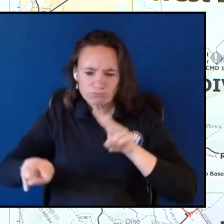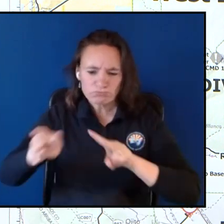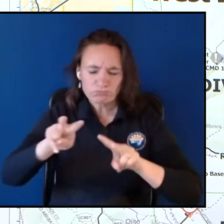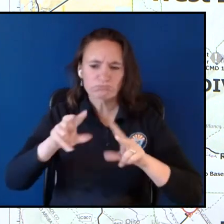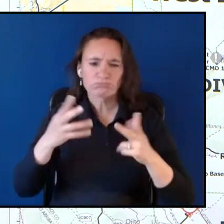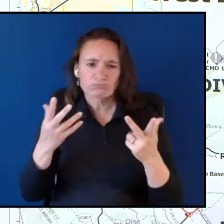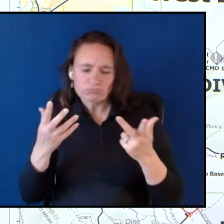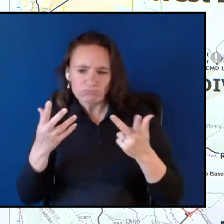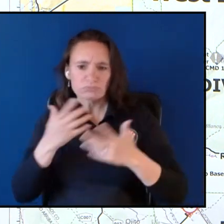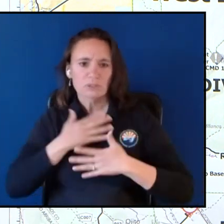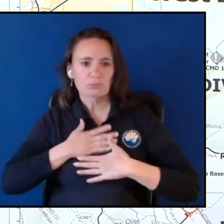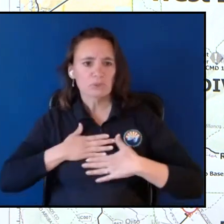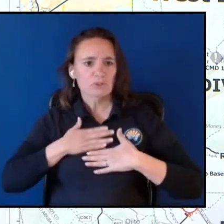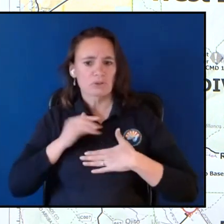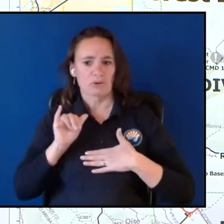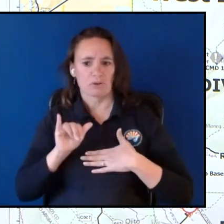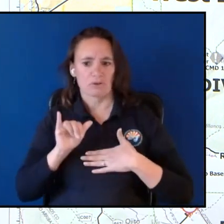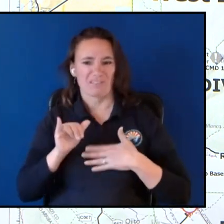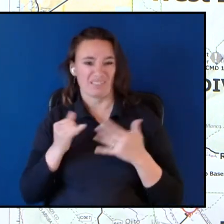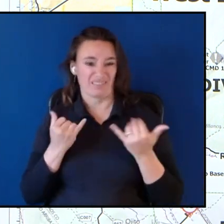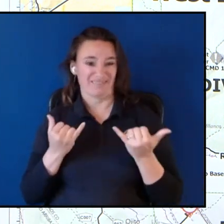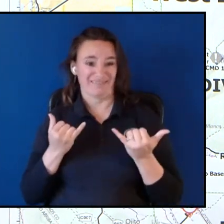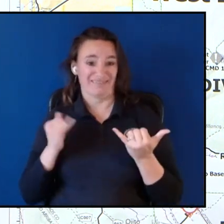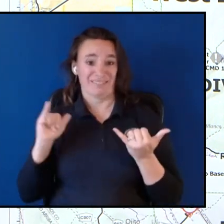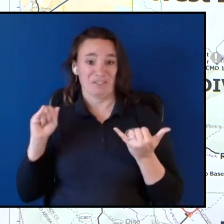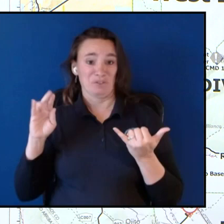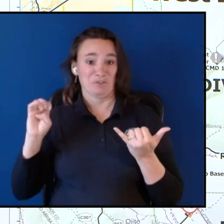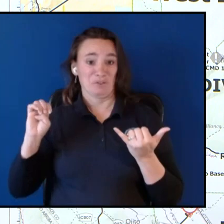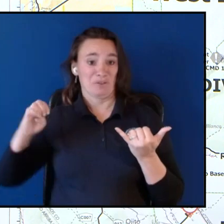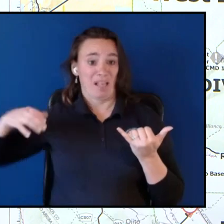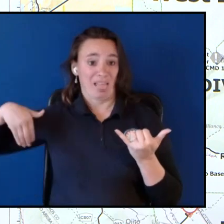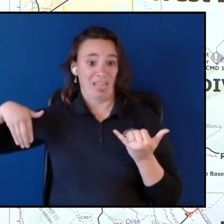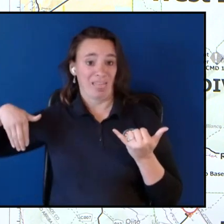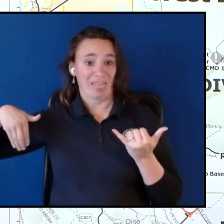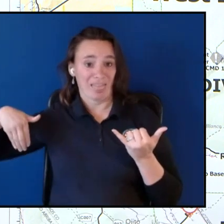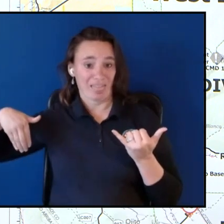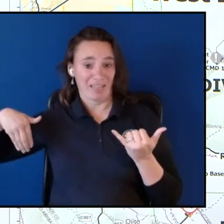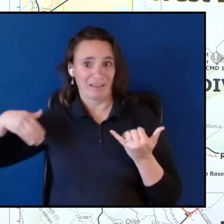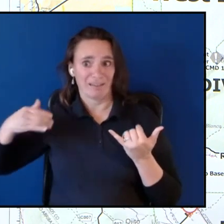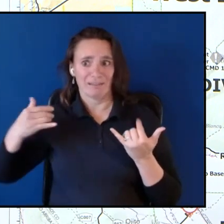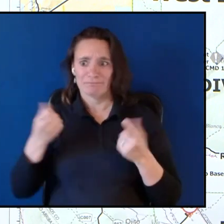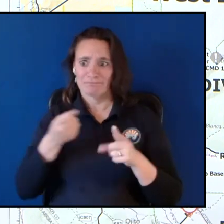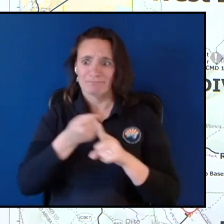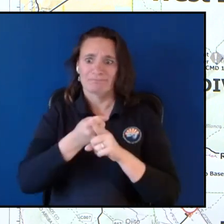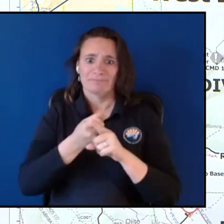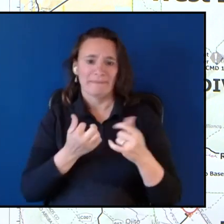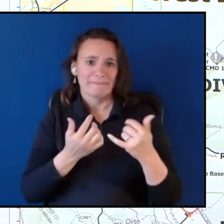even June yet. So, when I talk about some of these areas where we have fire that we're working to secure but that there may be